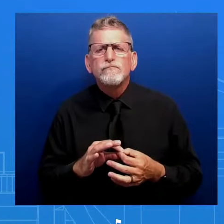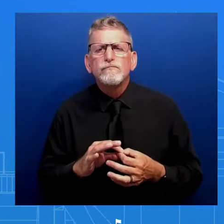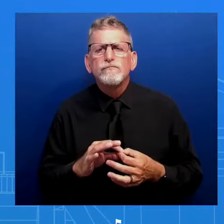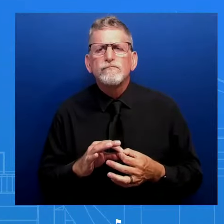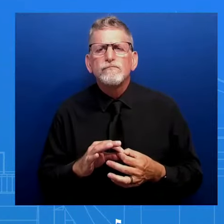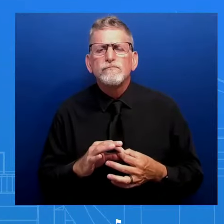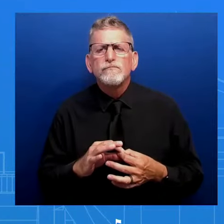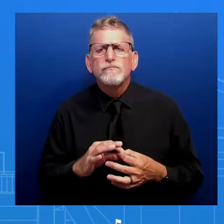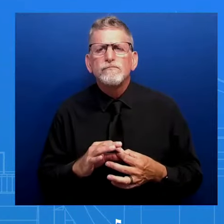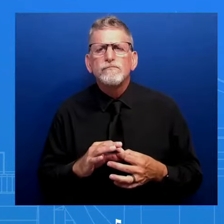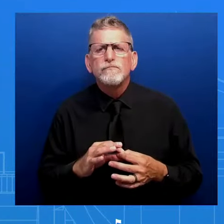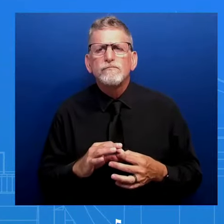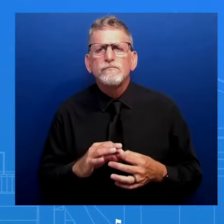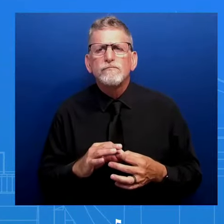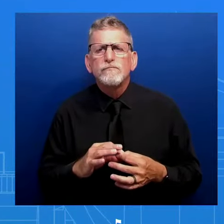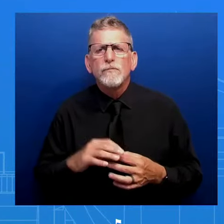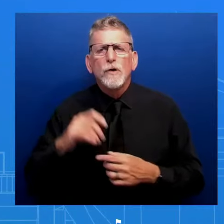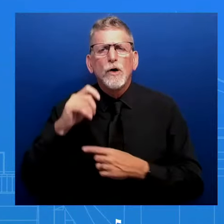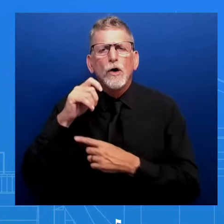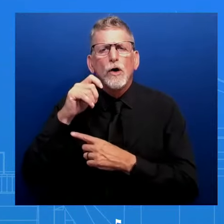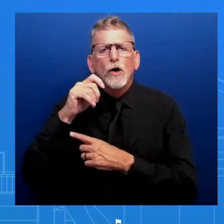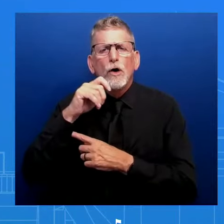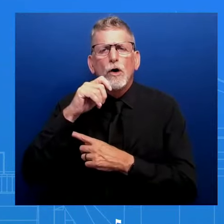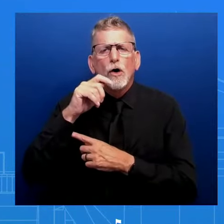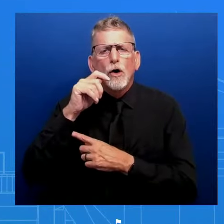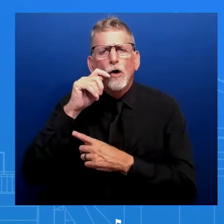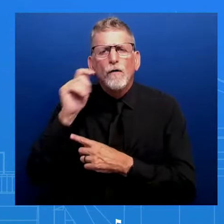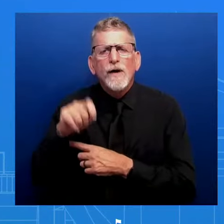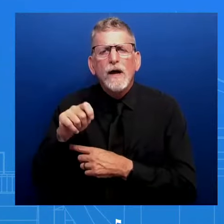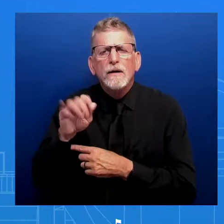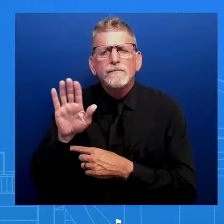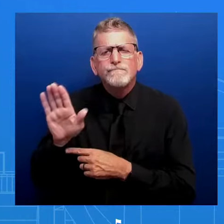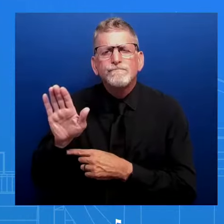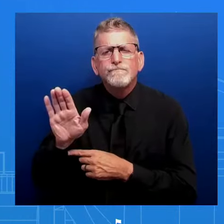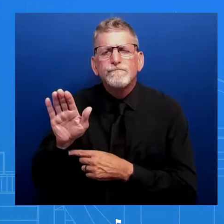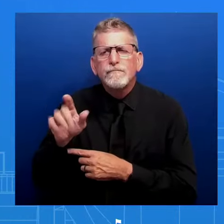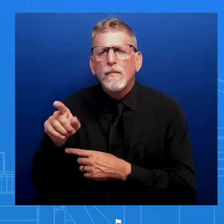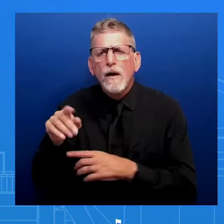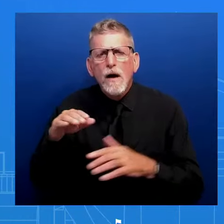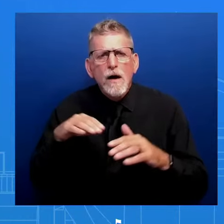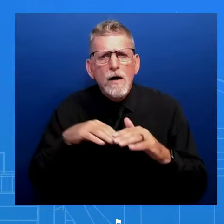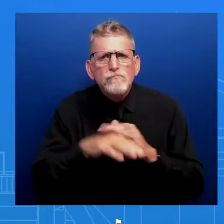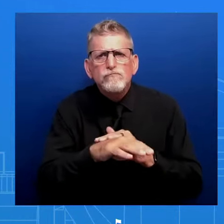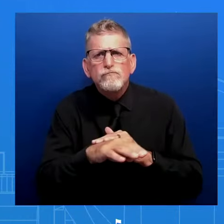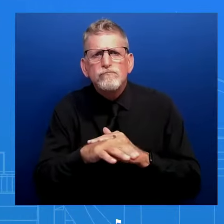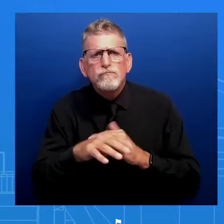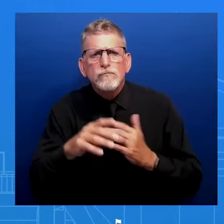What -- what's happening now? Can you give us an update? Because early on in this war, there was a strong concern.